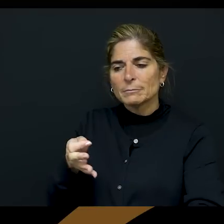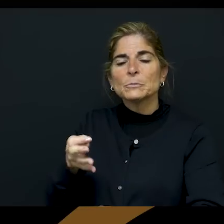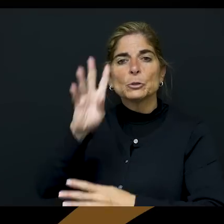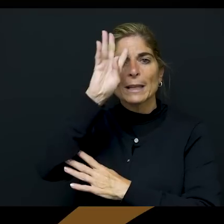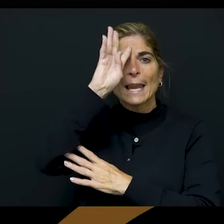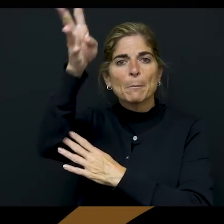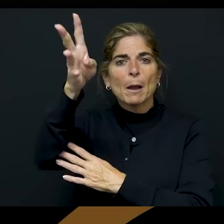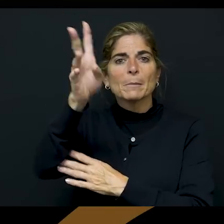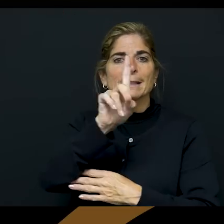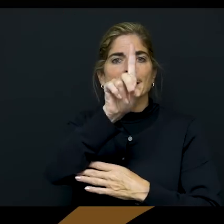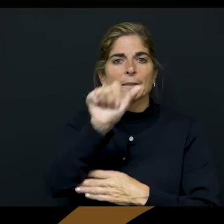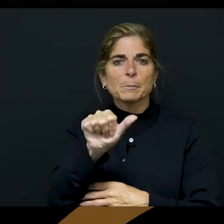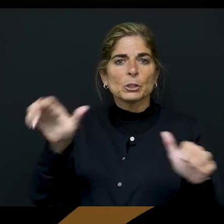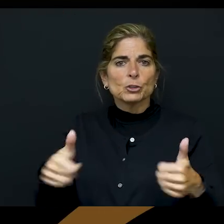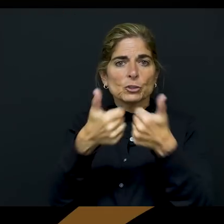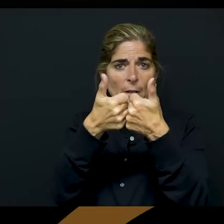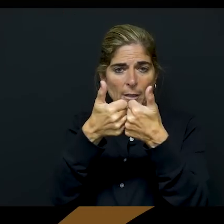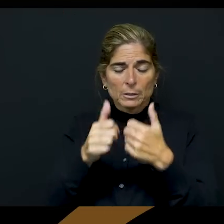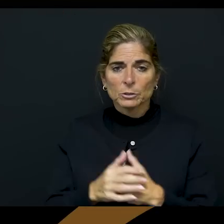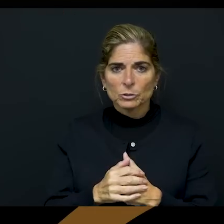And I came up with this disability challenge.